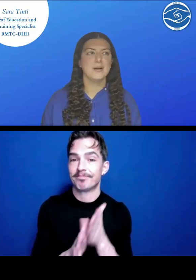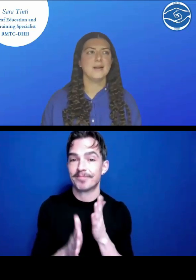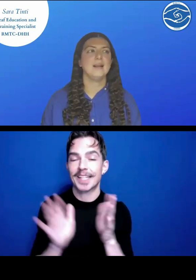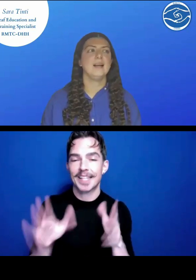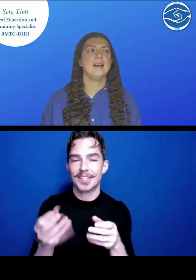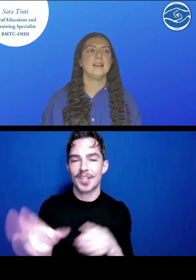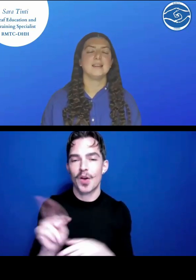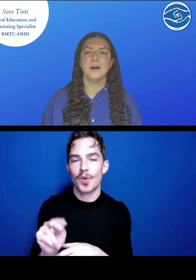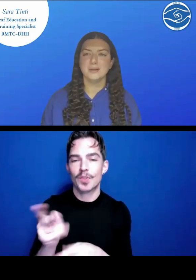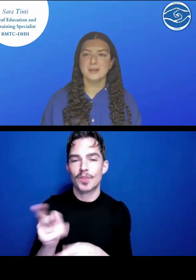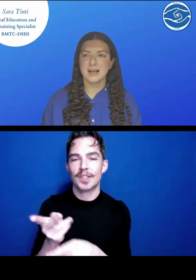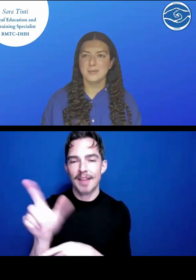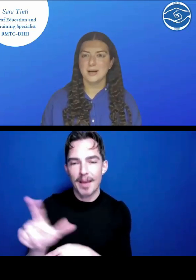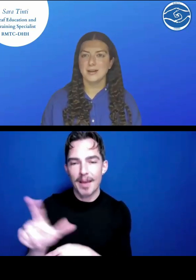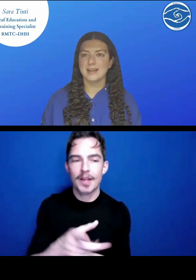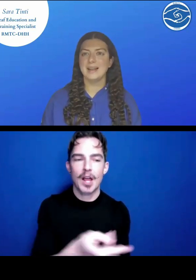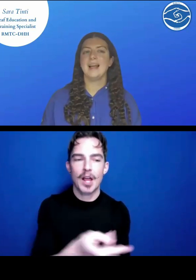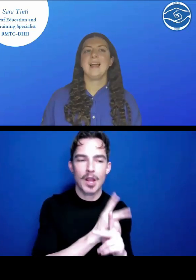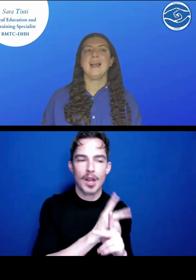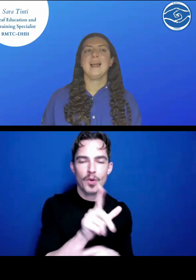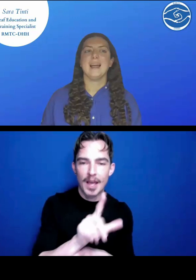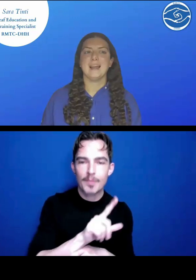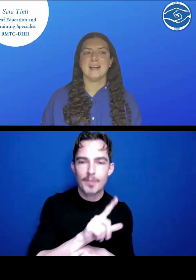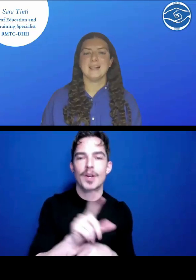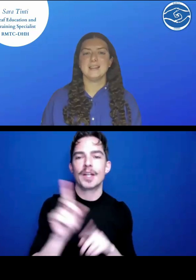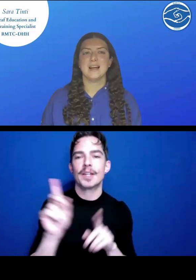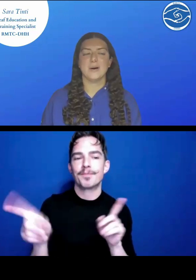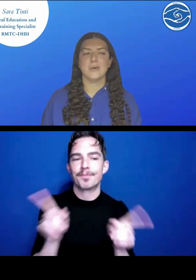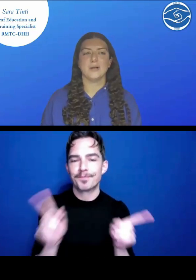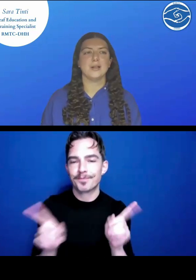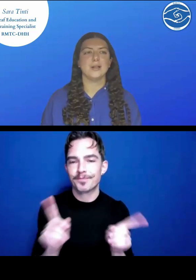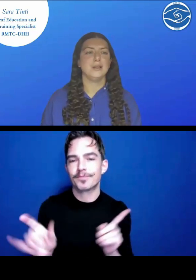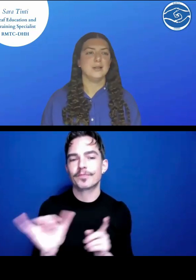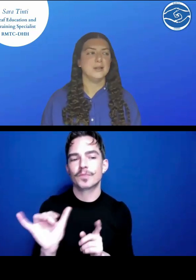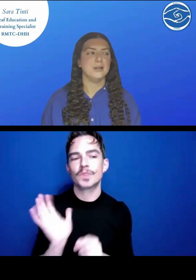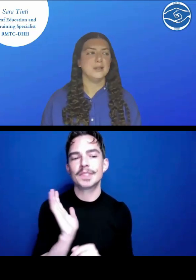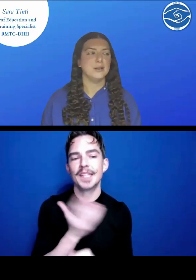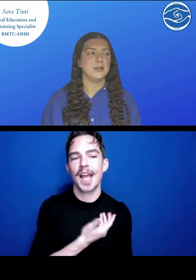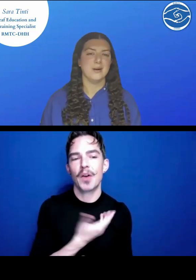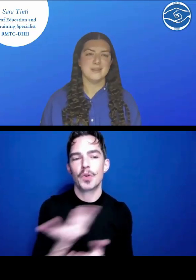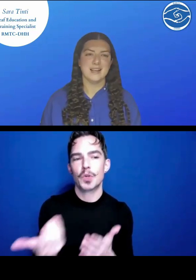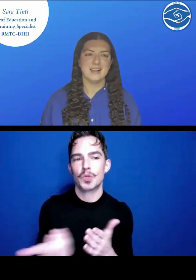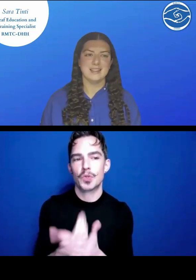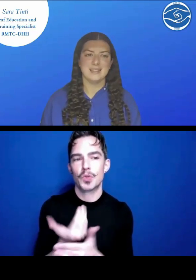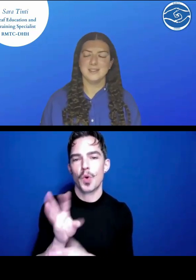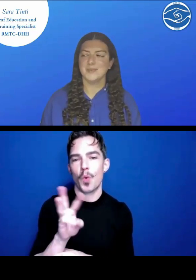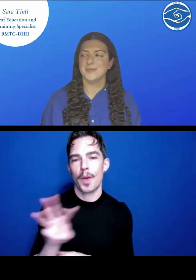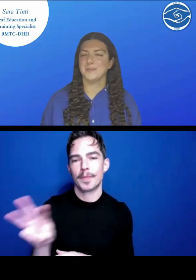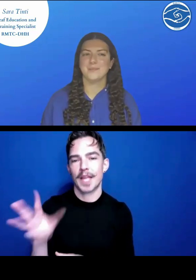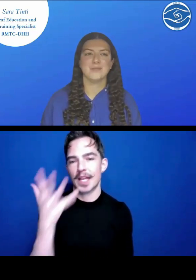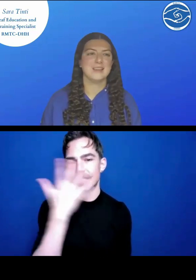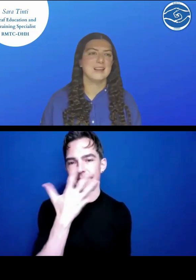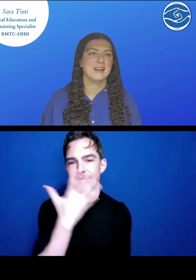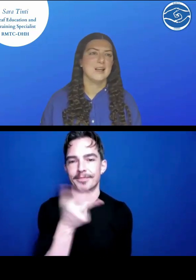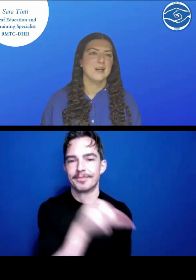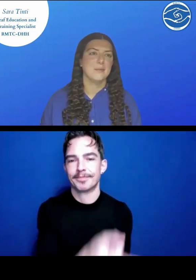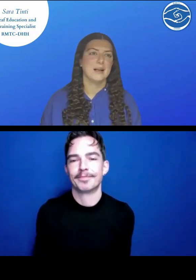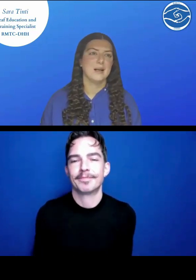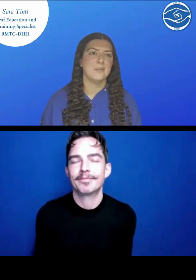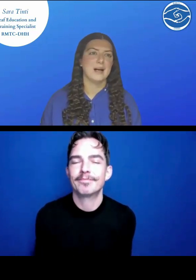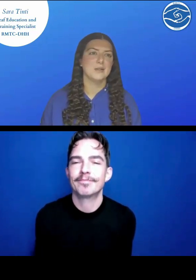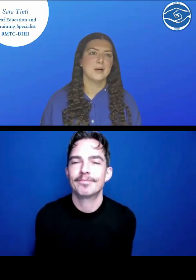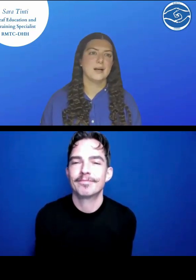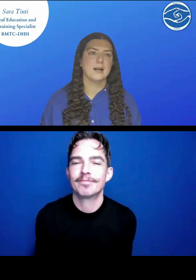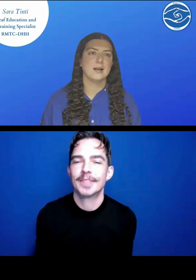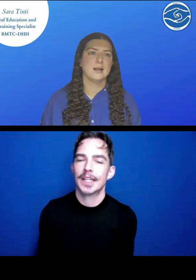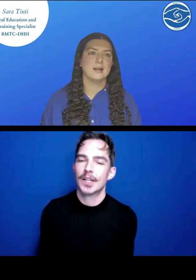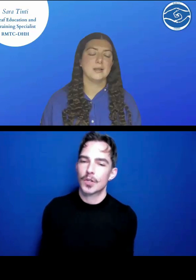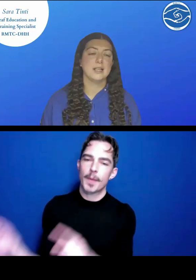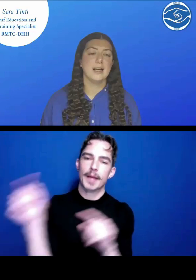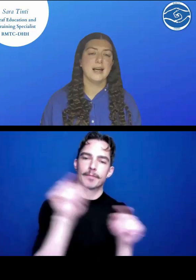library, the loan library, and our new website. I'm going to head back to our I'm actually going